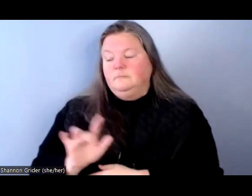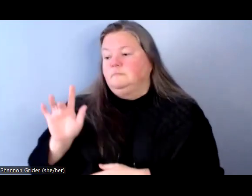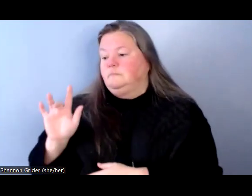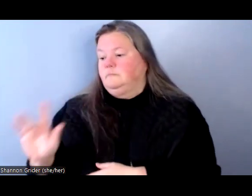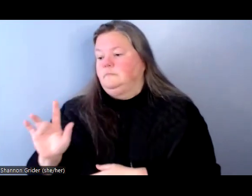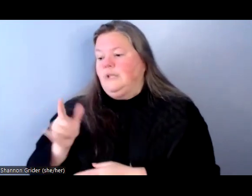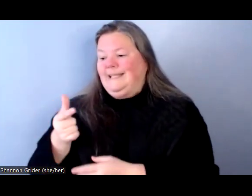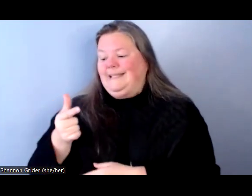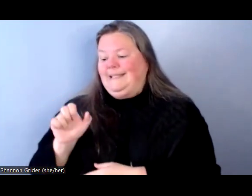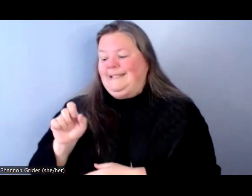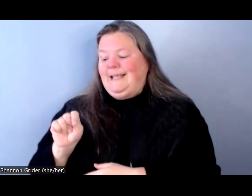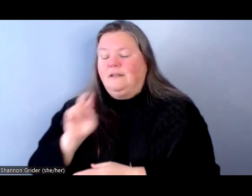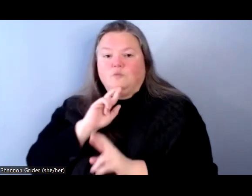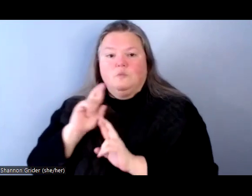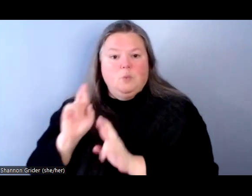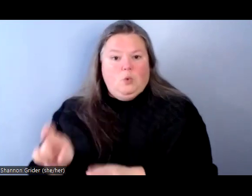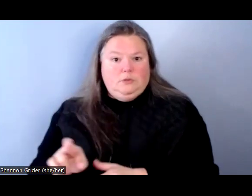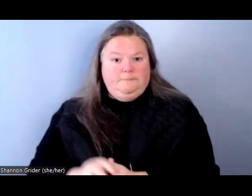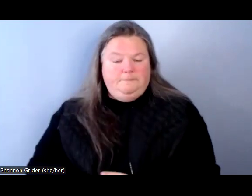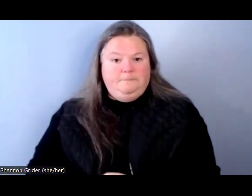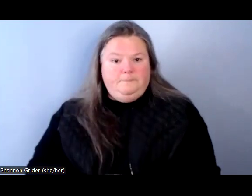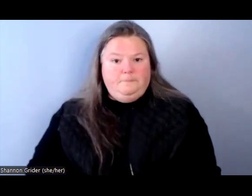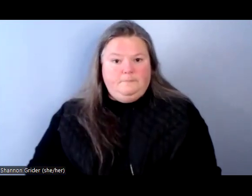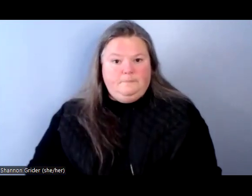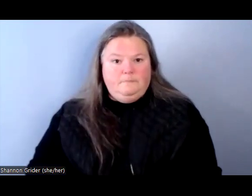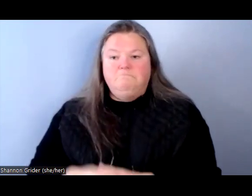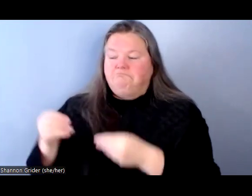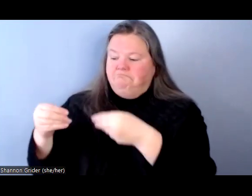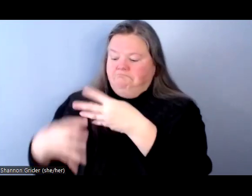and hit "Get Report"